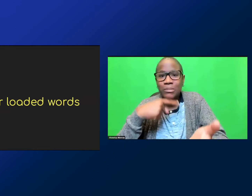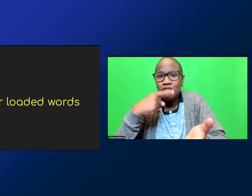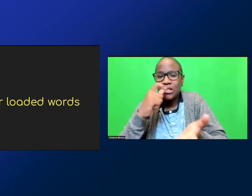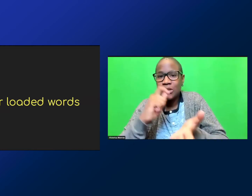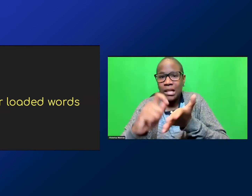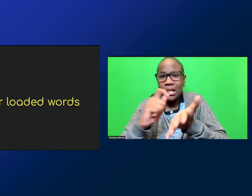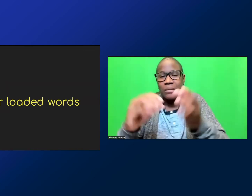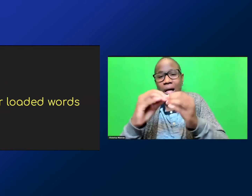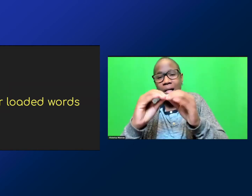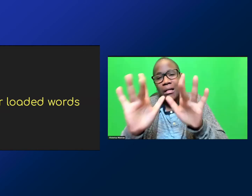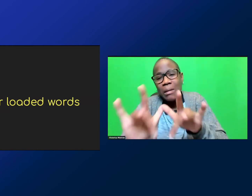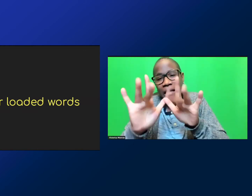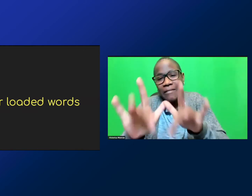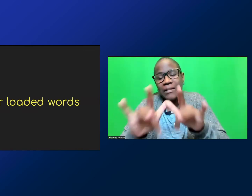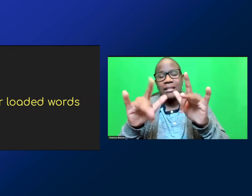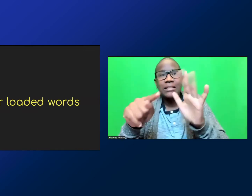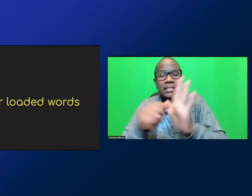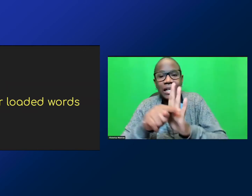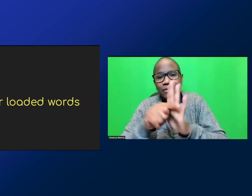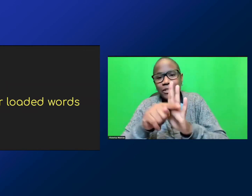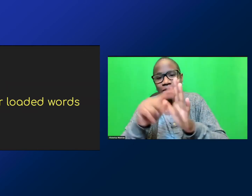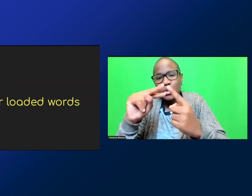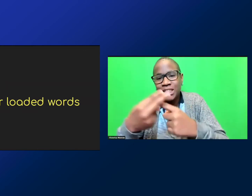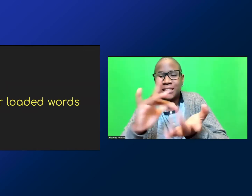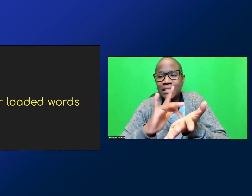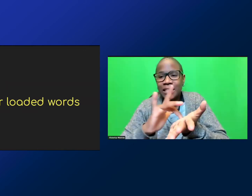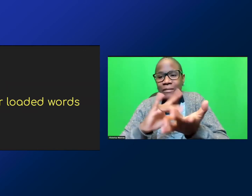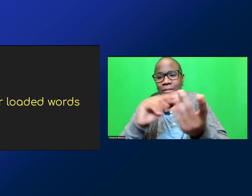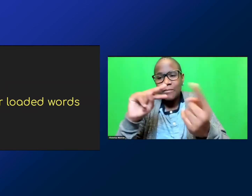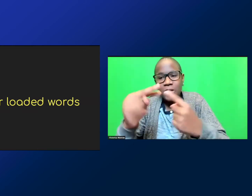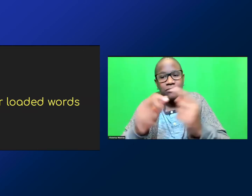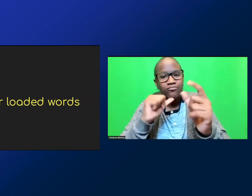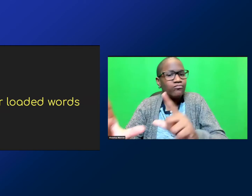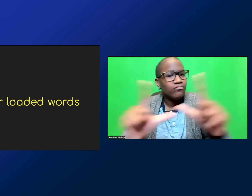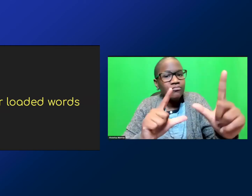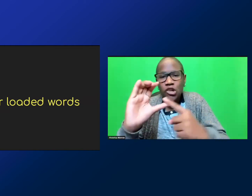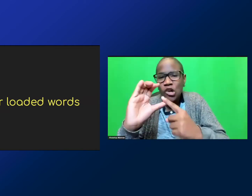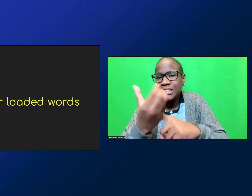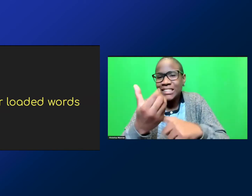you know back in the 70s or 80s and it really reminds me back reading a lot of deaf-centered